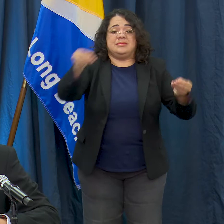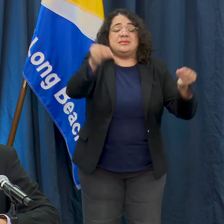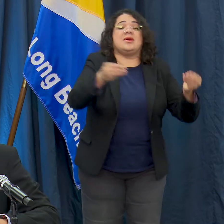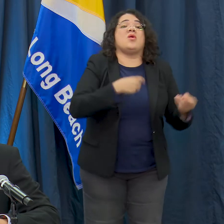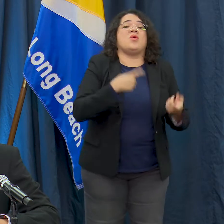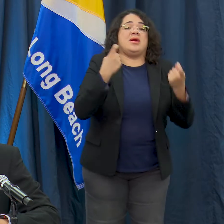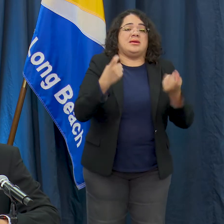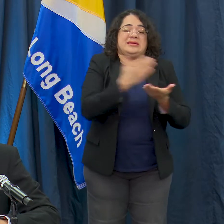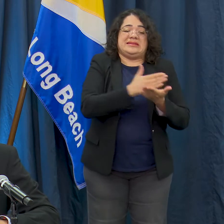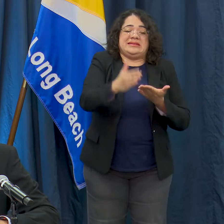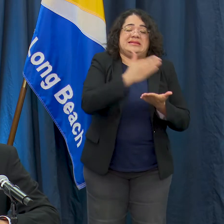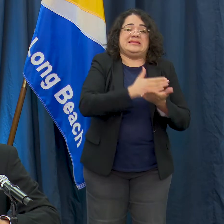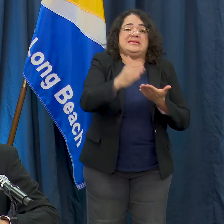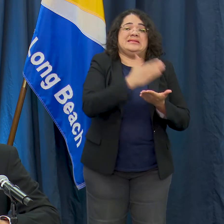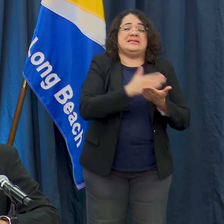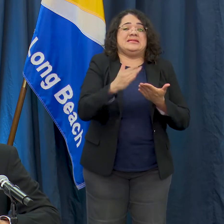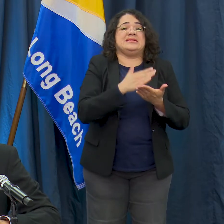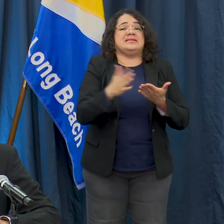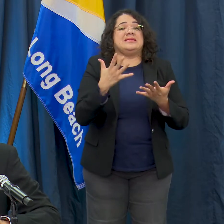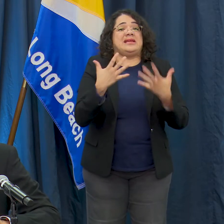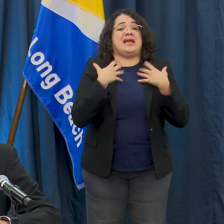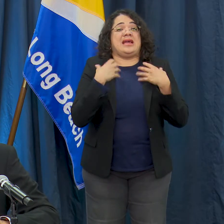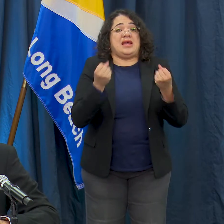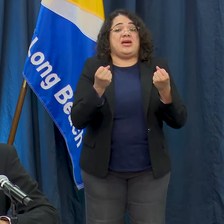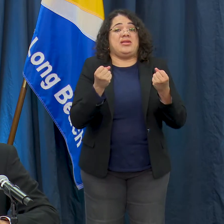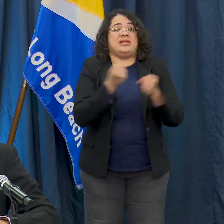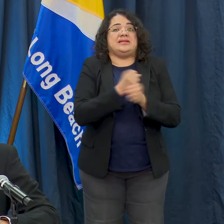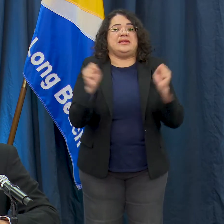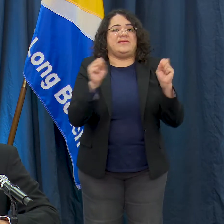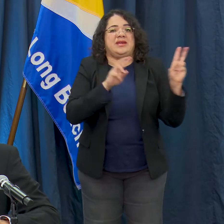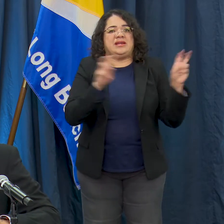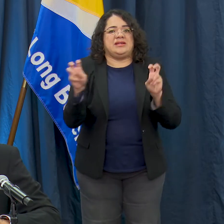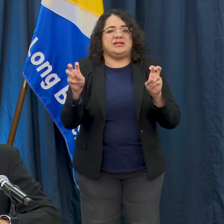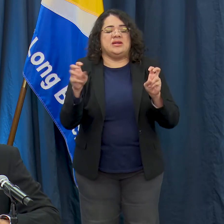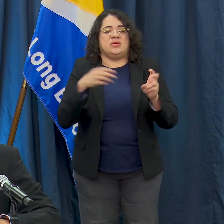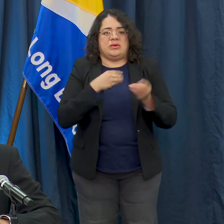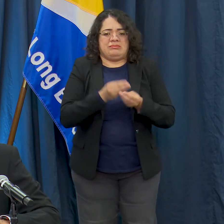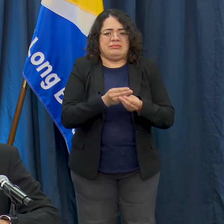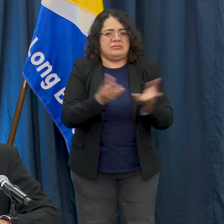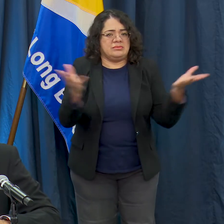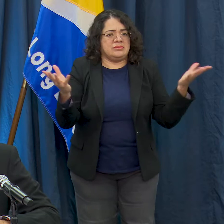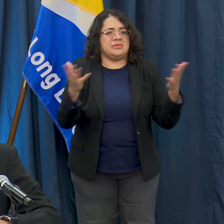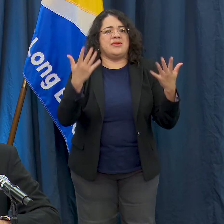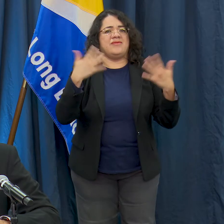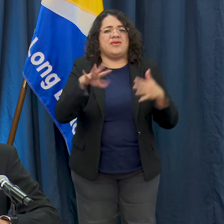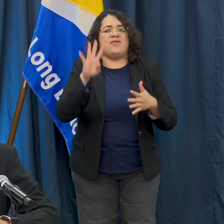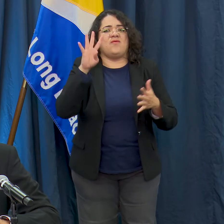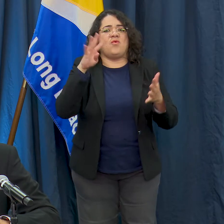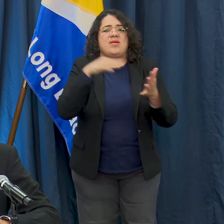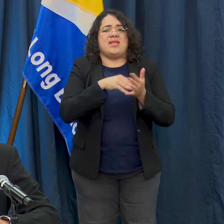Now we're at a point where it's a health and safety issue, we've provided over 4,000 free parking spaces across the